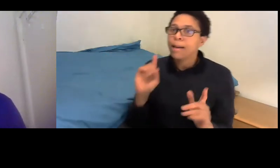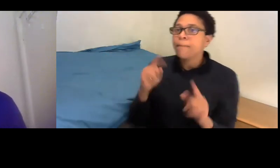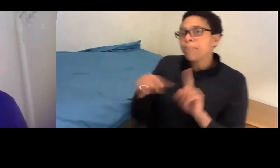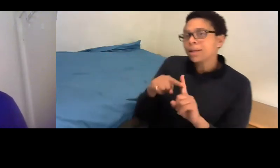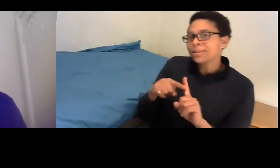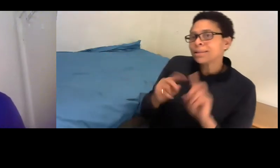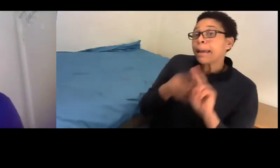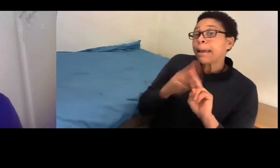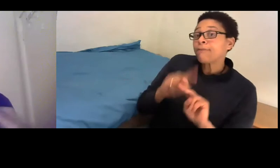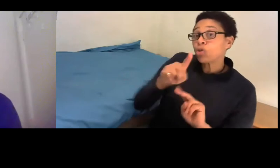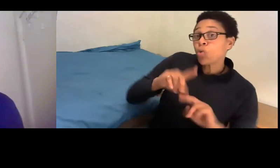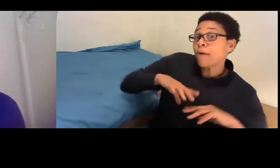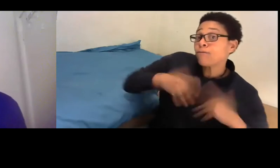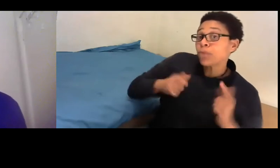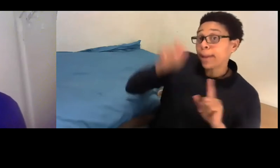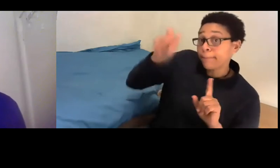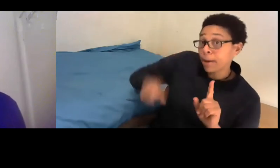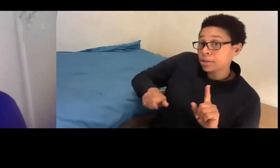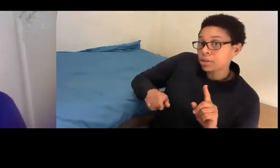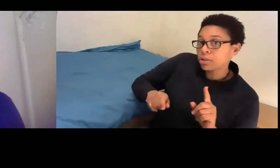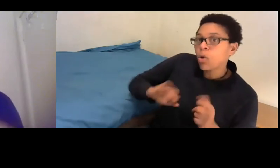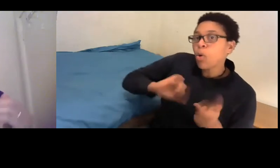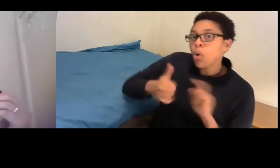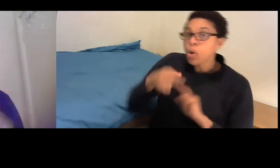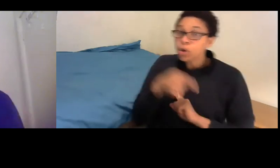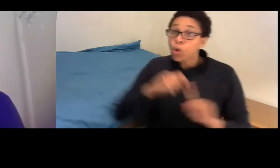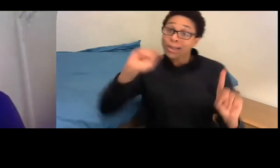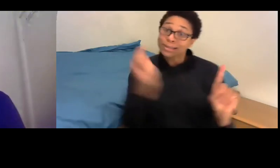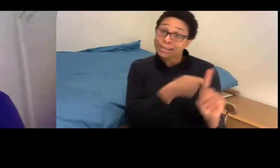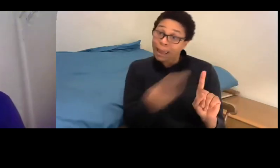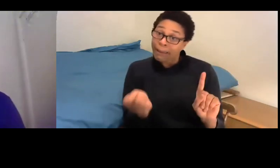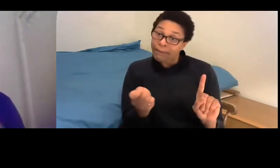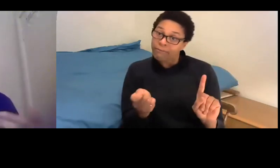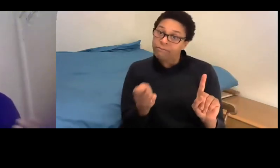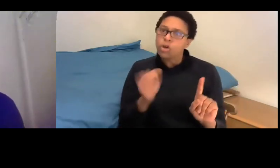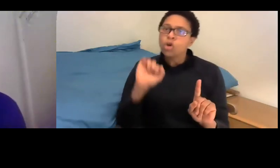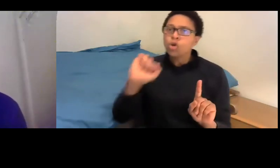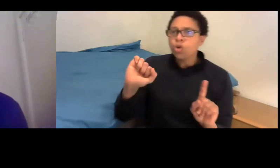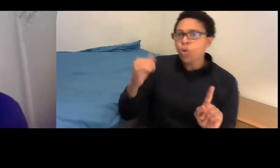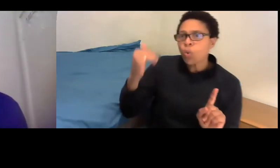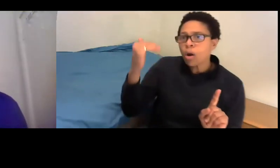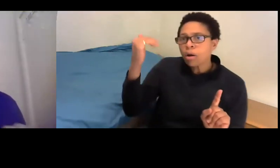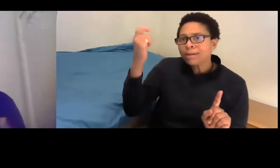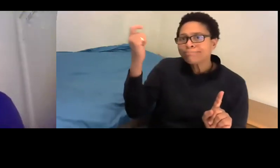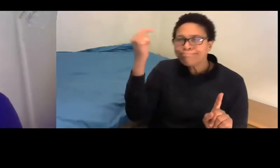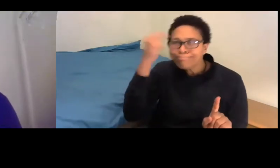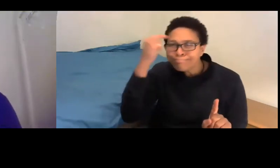free citizen, or were you a slave? What is your mental health status? Are you of sound mind or not?